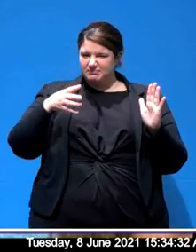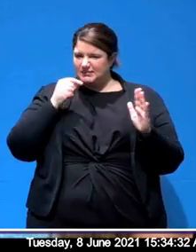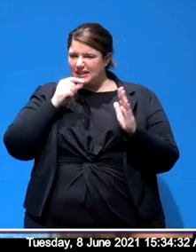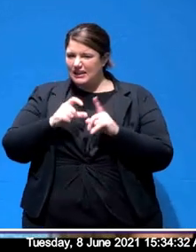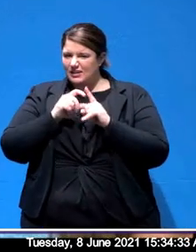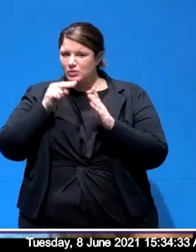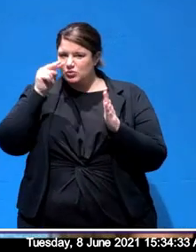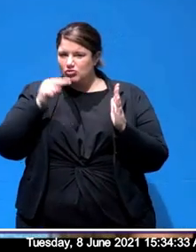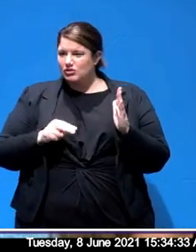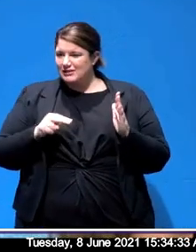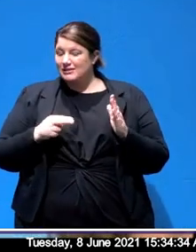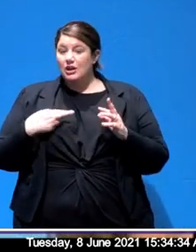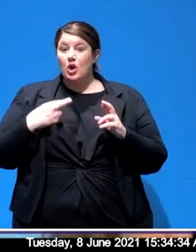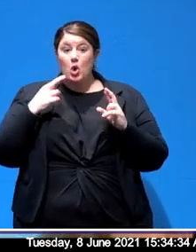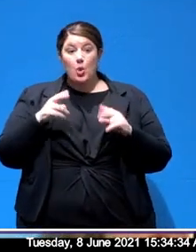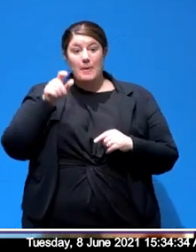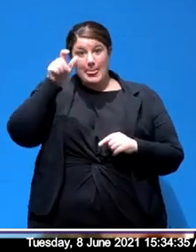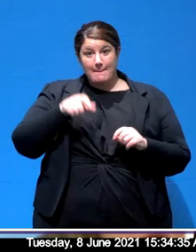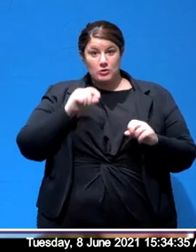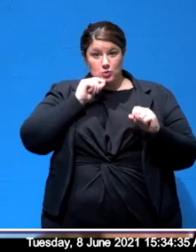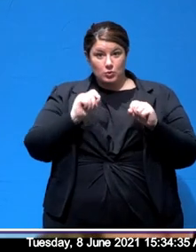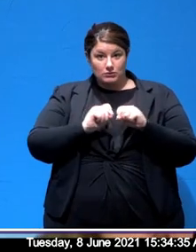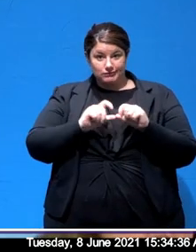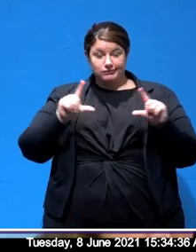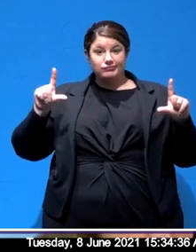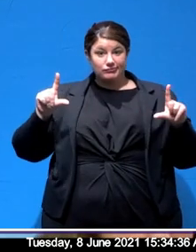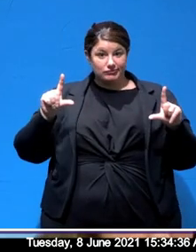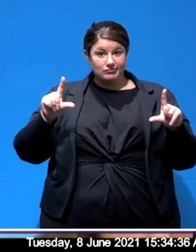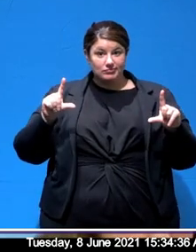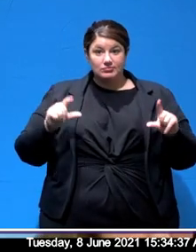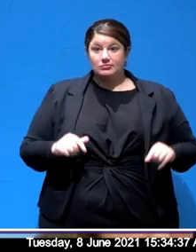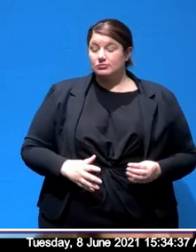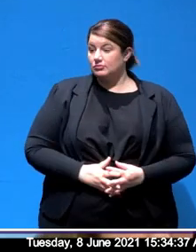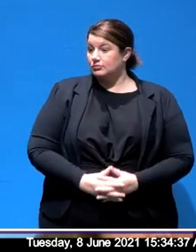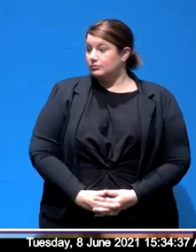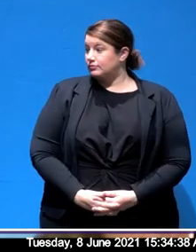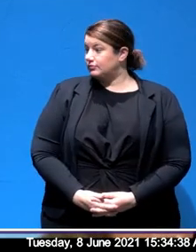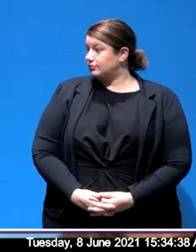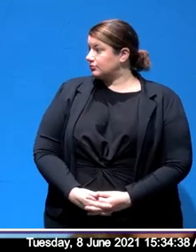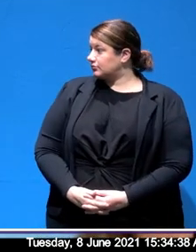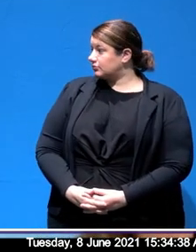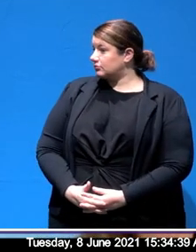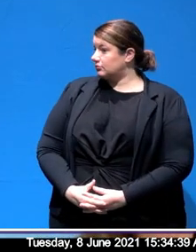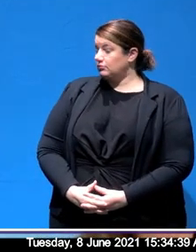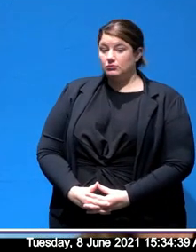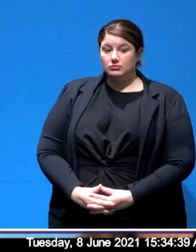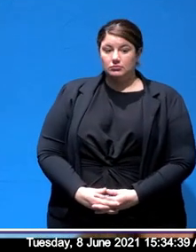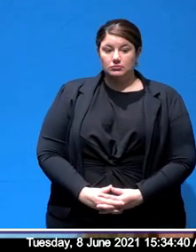I'm hoping the operator will do the thing they did last time and